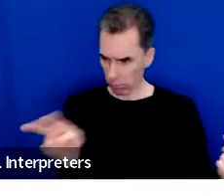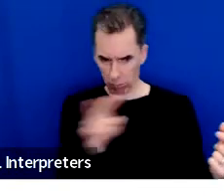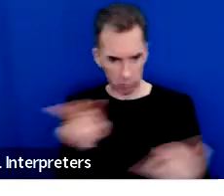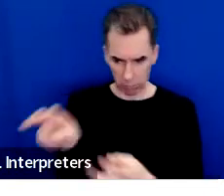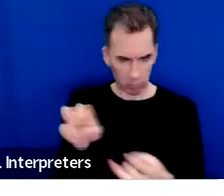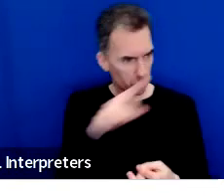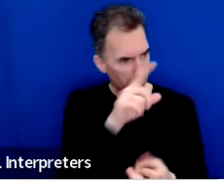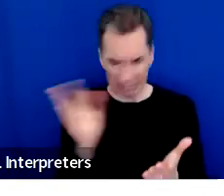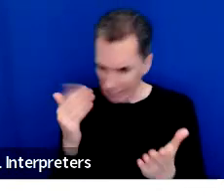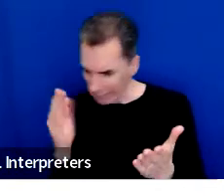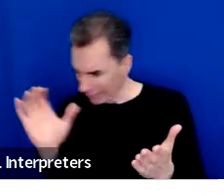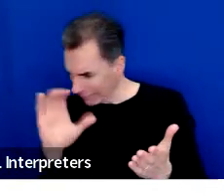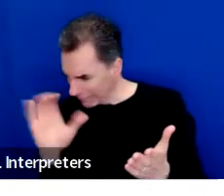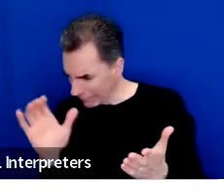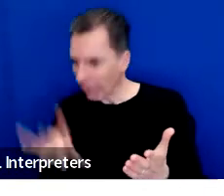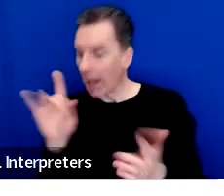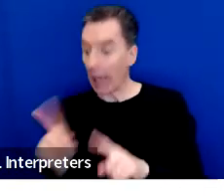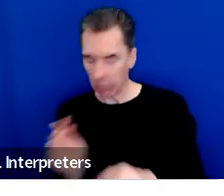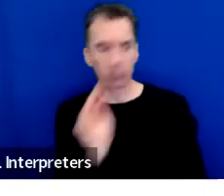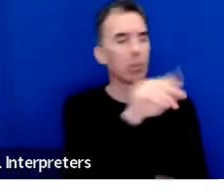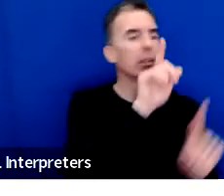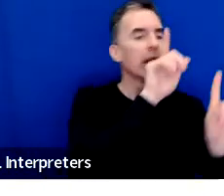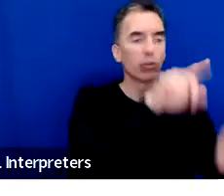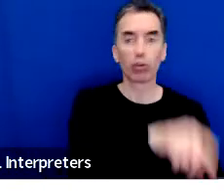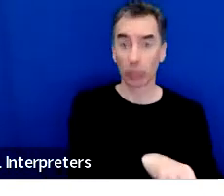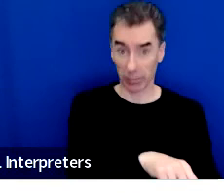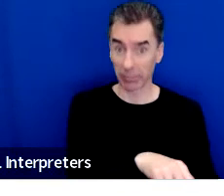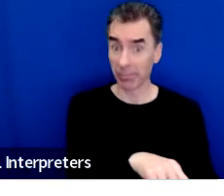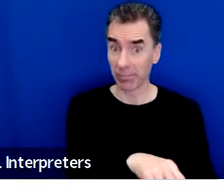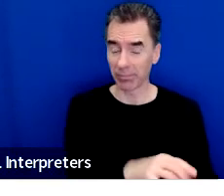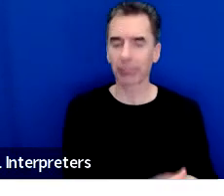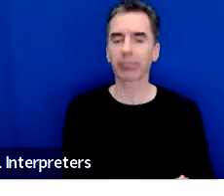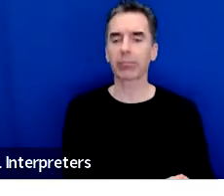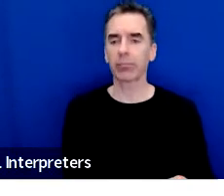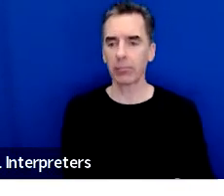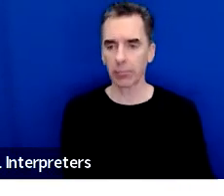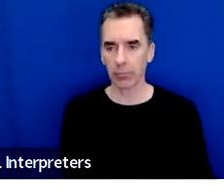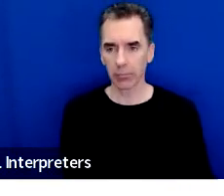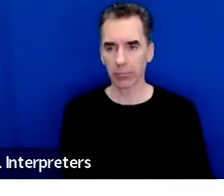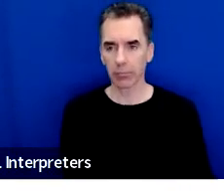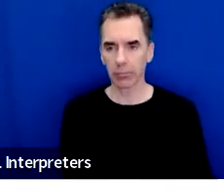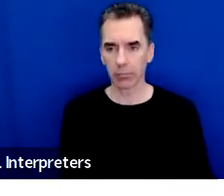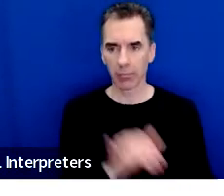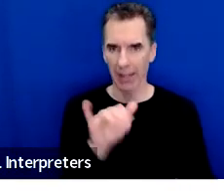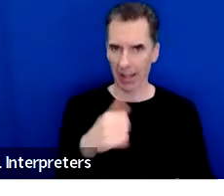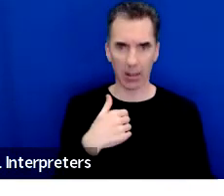for the answers to the quiz in the reading. Okay. So I'm I want them to get it